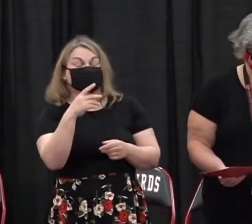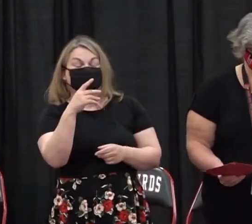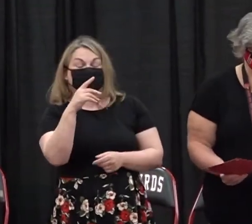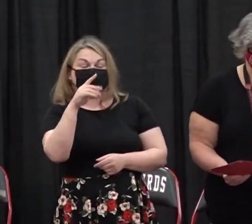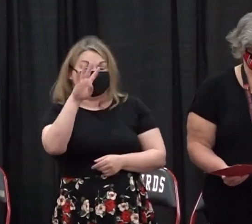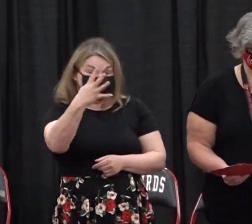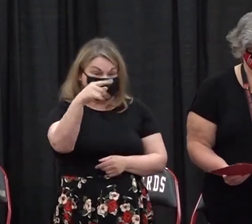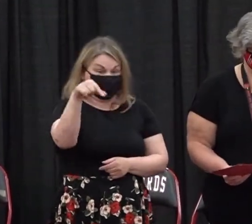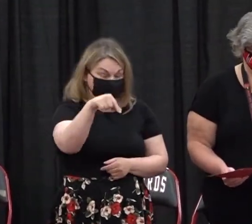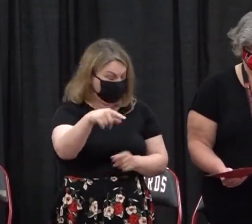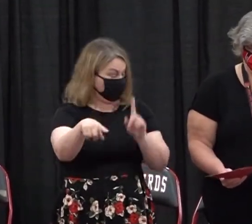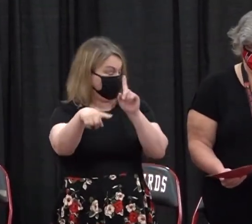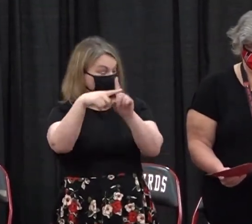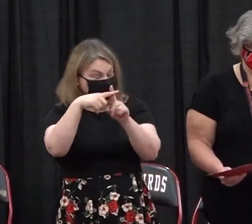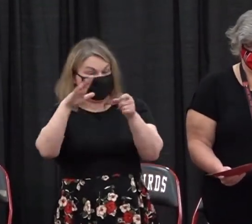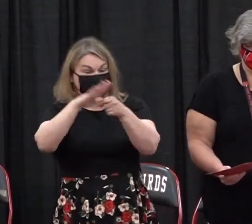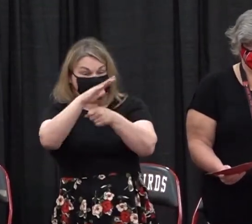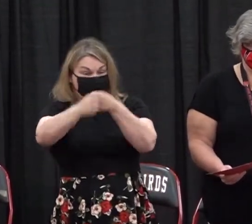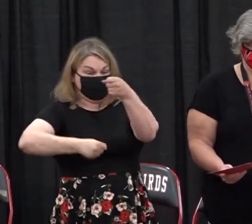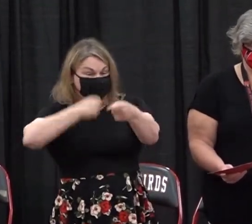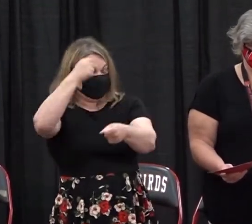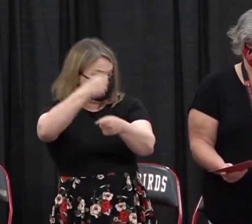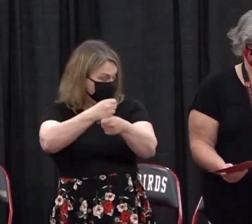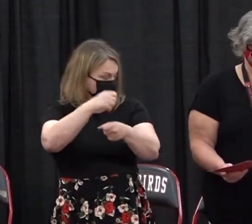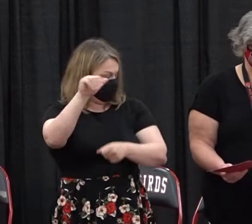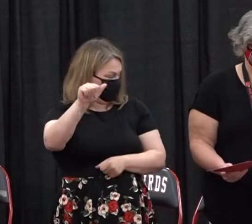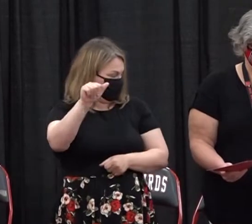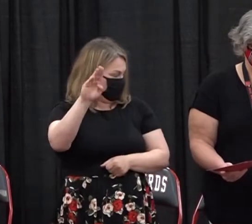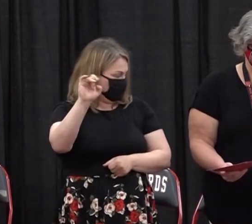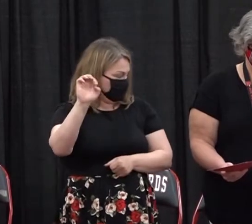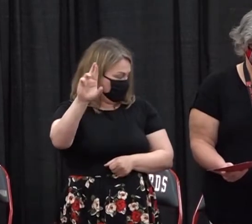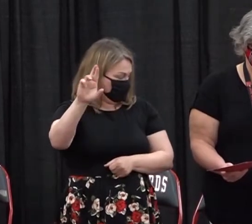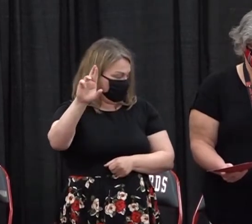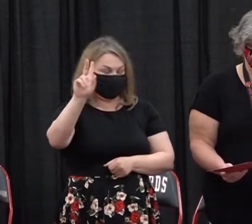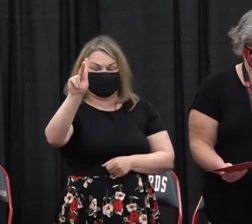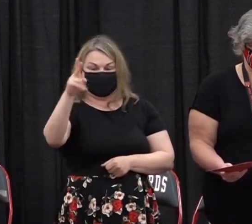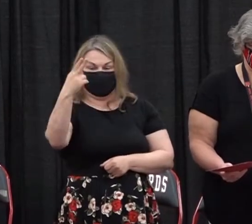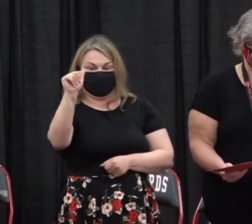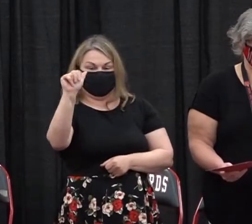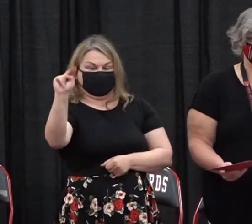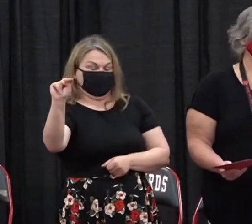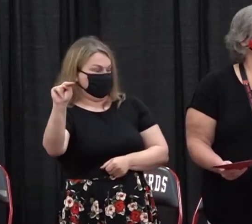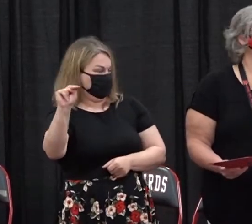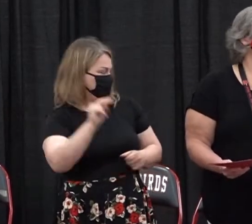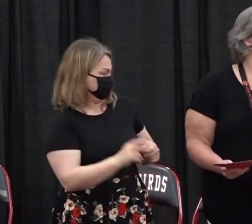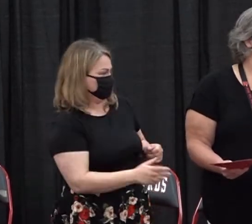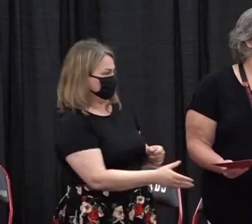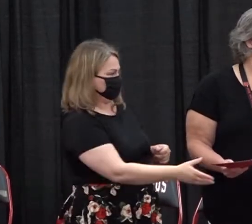Our next student for fourth quarter and an entire year is Amber Khan.